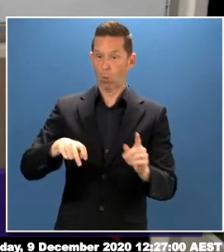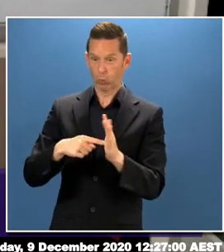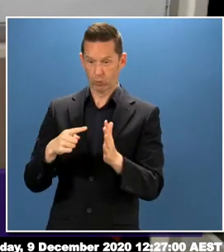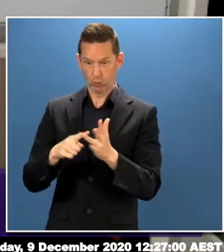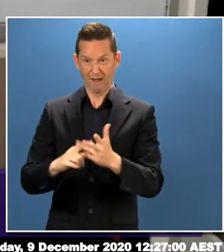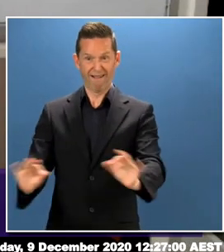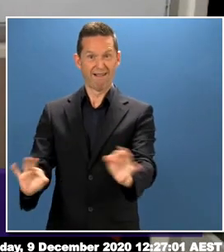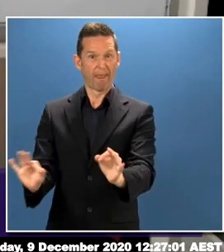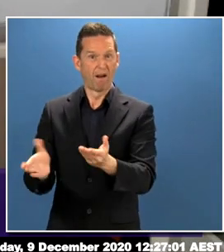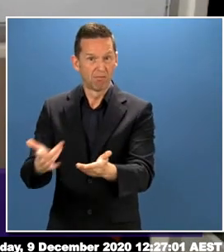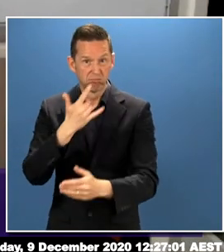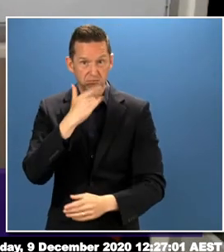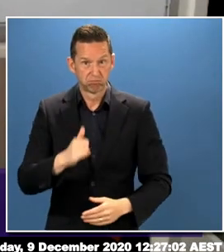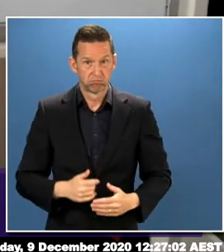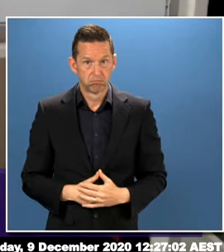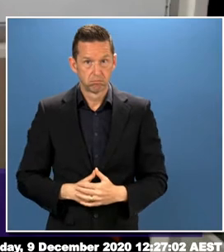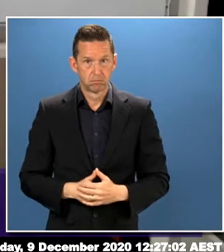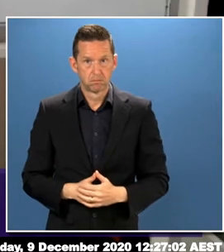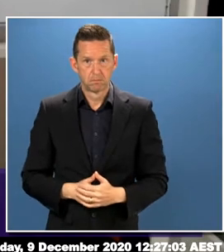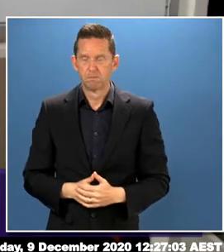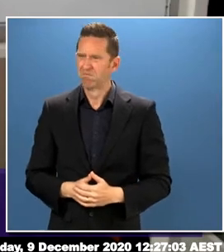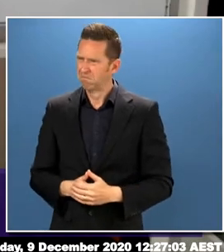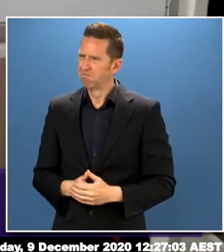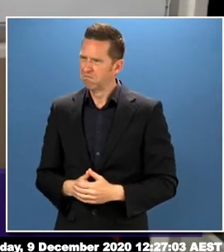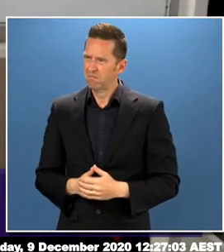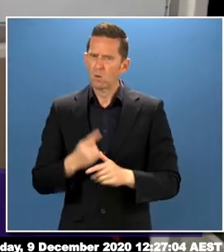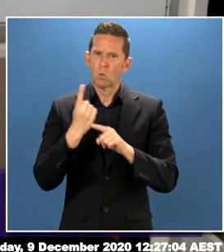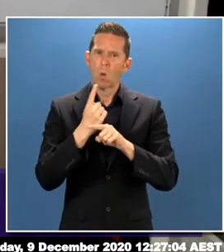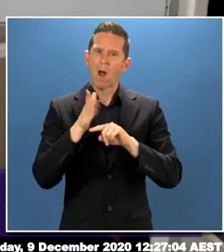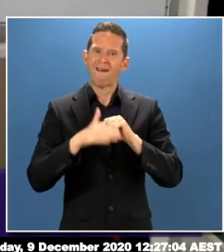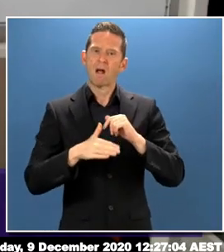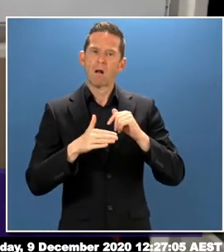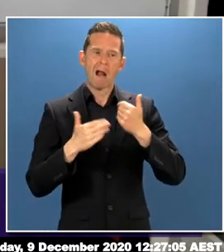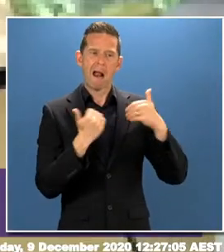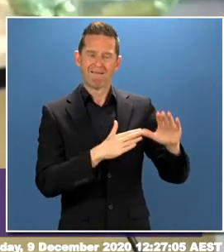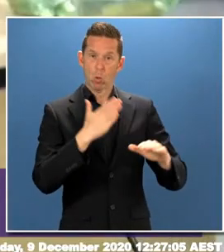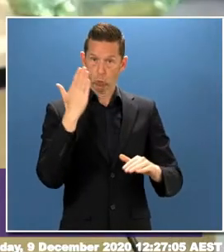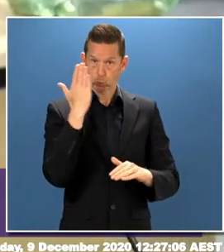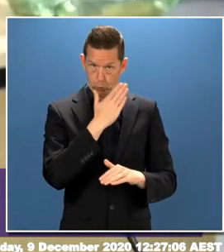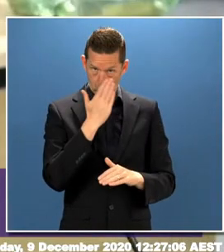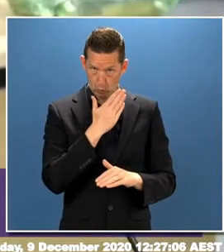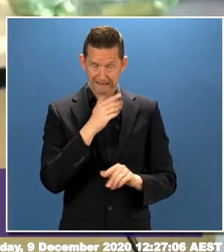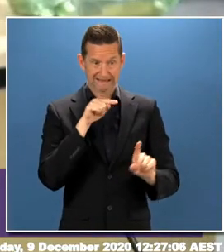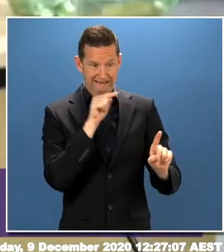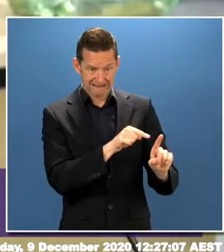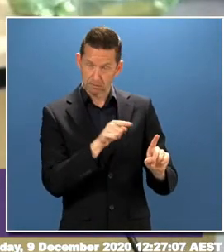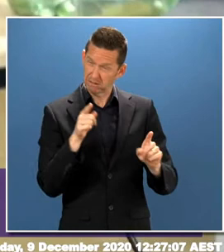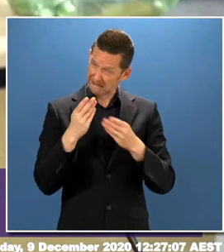And because of leaving school, and I think you refer to it in your statement, is it some people when they leave school,